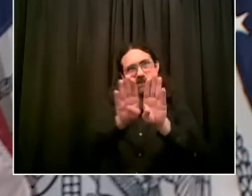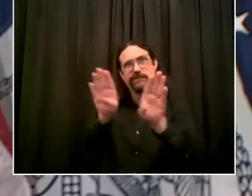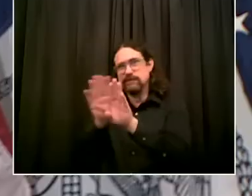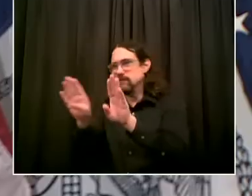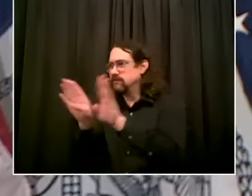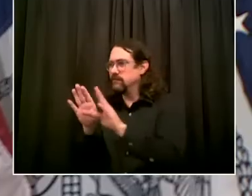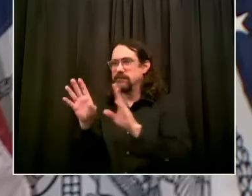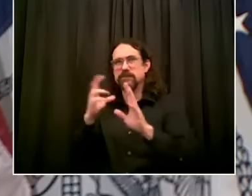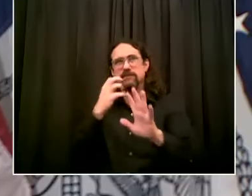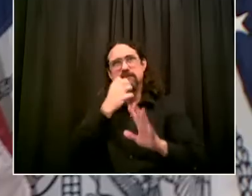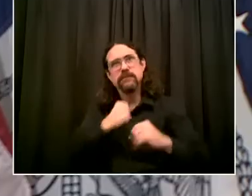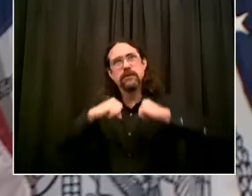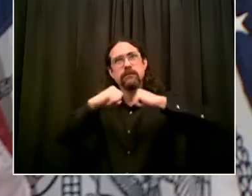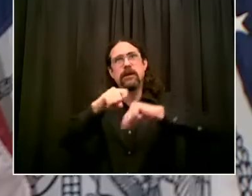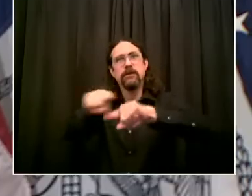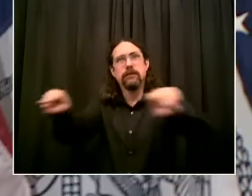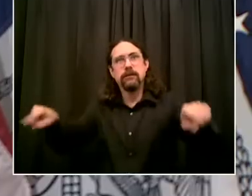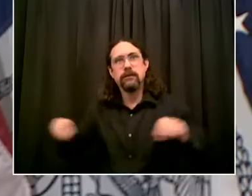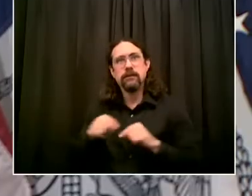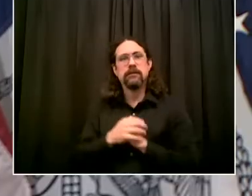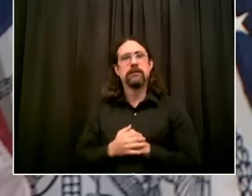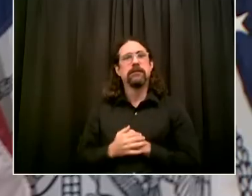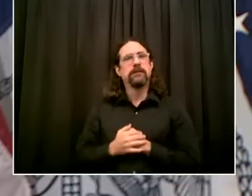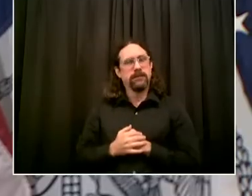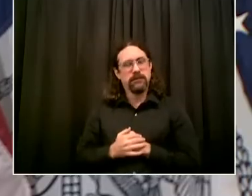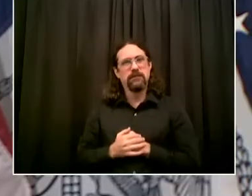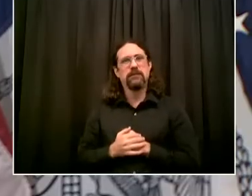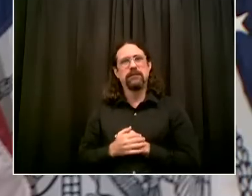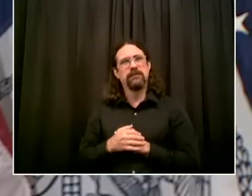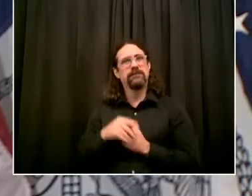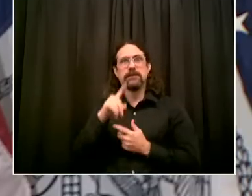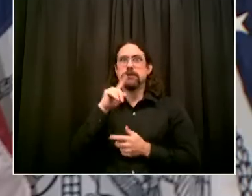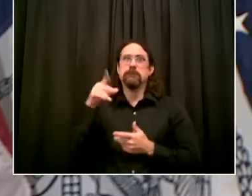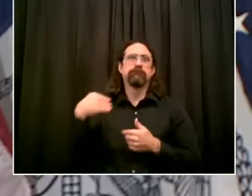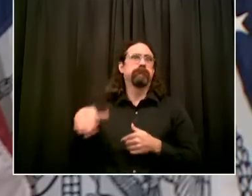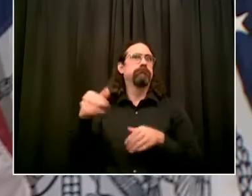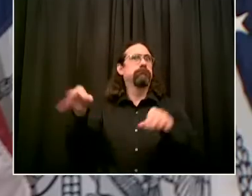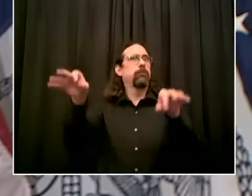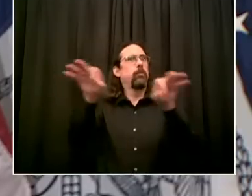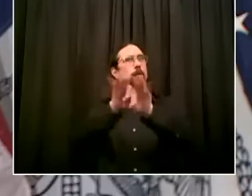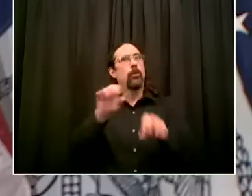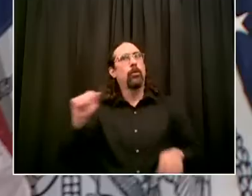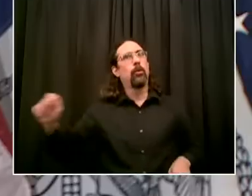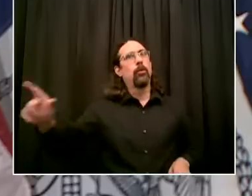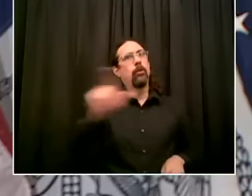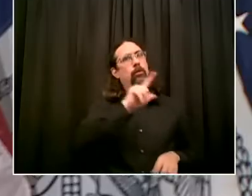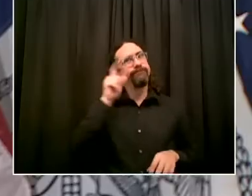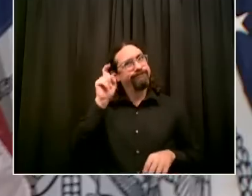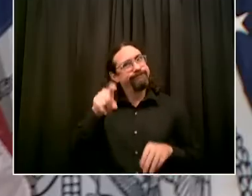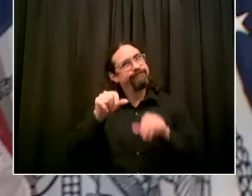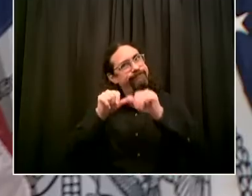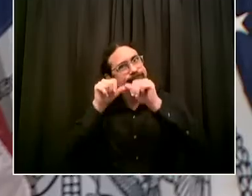TOGETHER. THAT THE INDIVIDUAL BUY- IN AND PARRCTIIIPATII ONIS THE SINGLE MOST IMPORTANT TOOL. WE LEARNED THAT